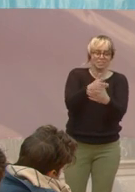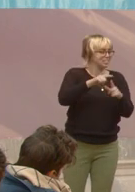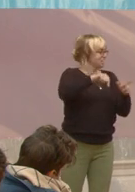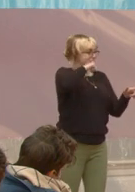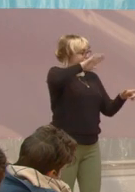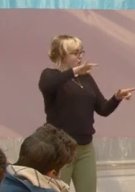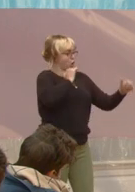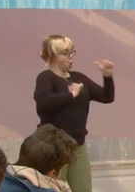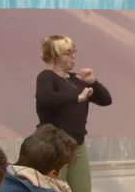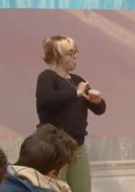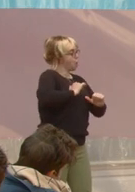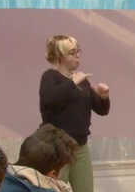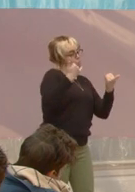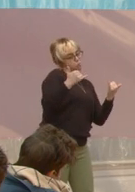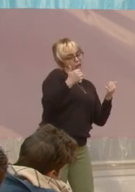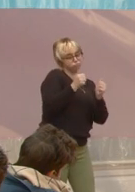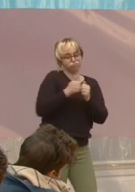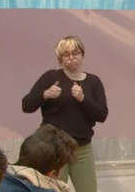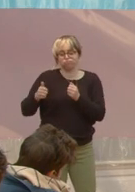one other thing outside of us. And so I think there's an